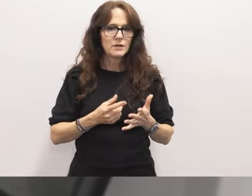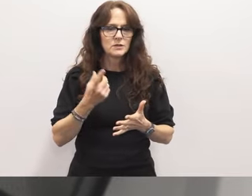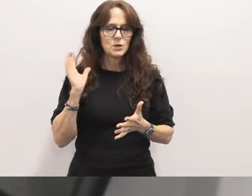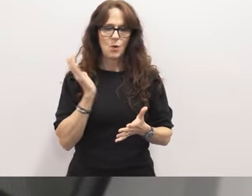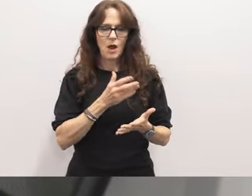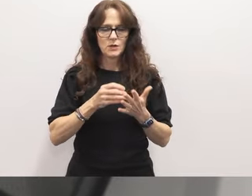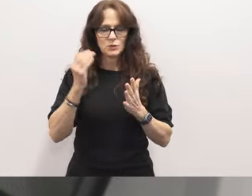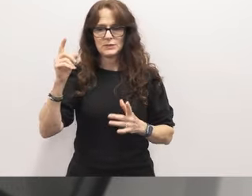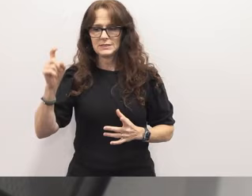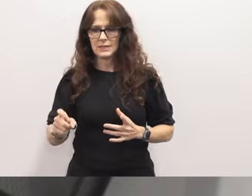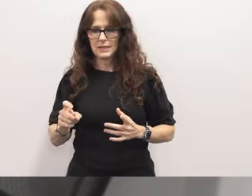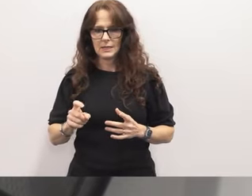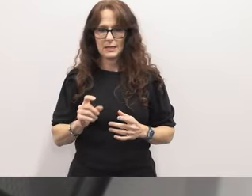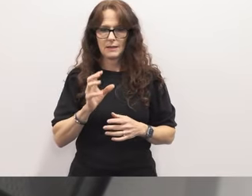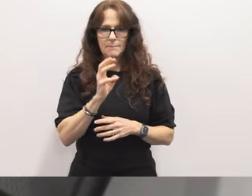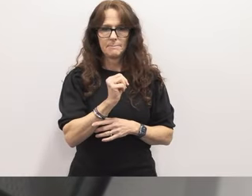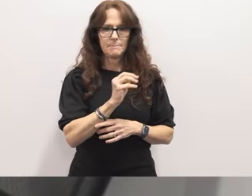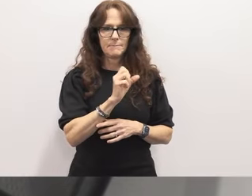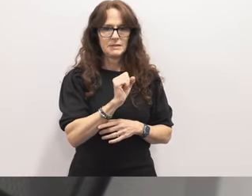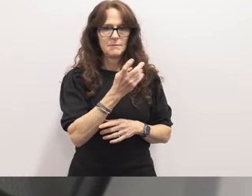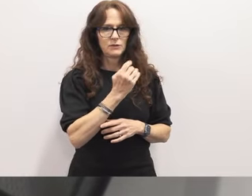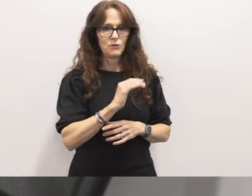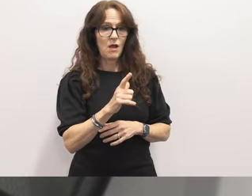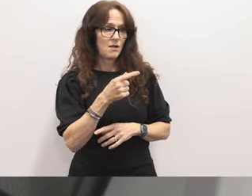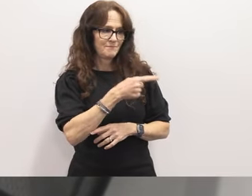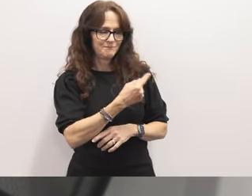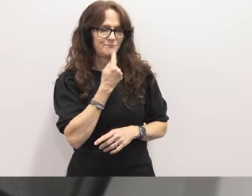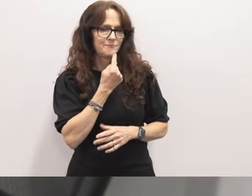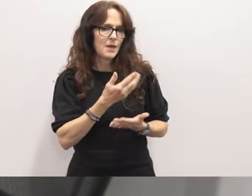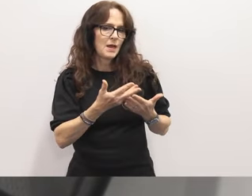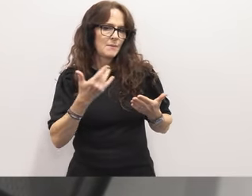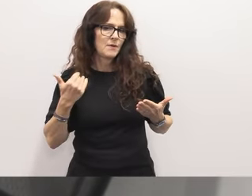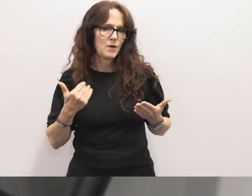Ms. Madrigal mentioned earlier that we're constantly looking at data